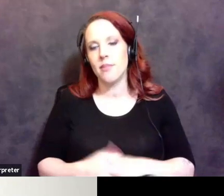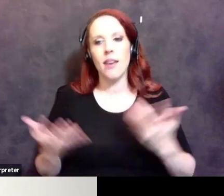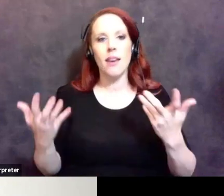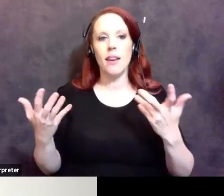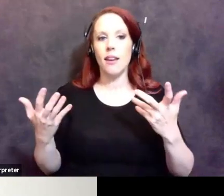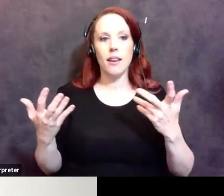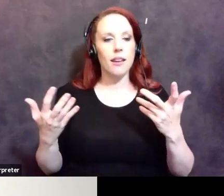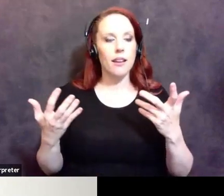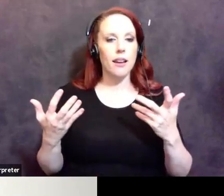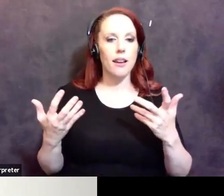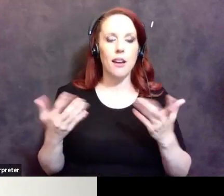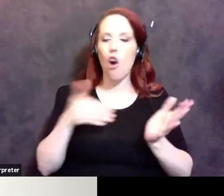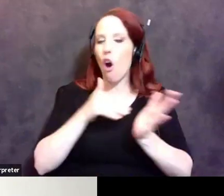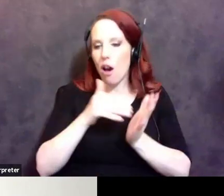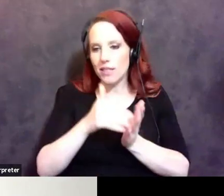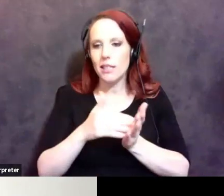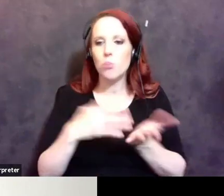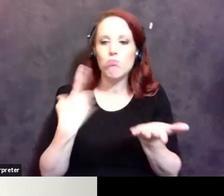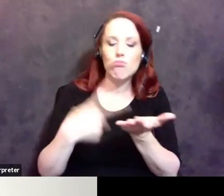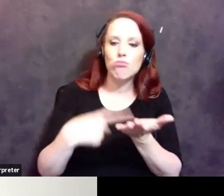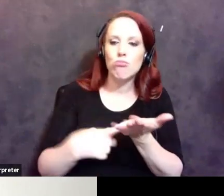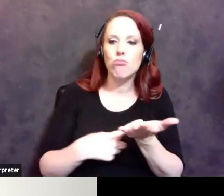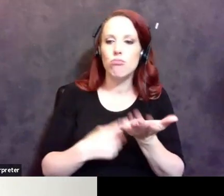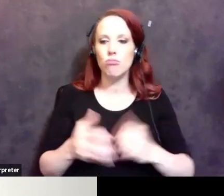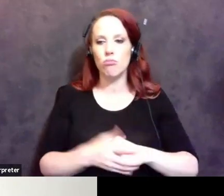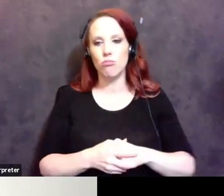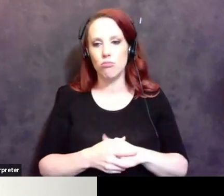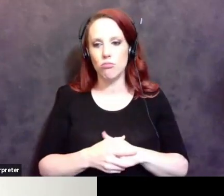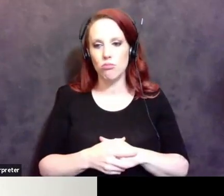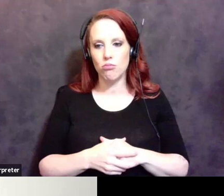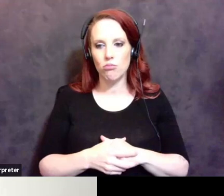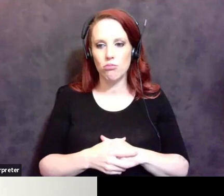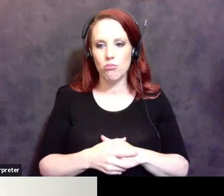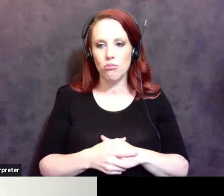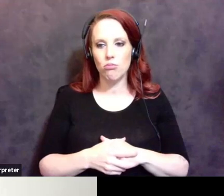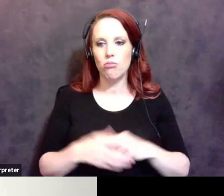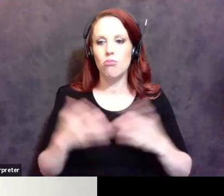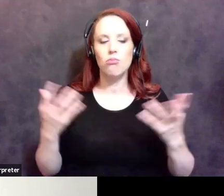know, oftentimes we will talk about how whatever you are doing in terms of accessibility is